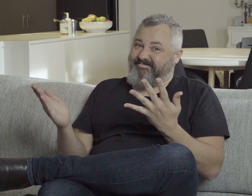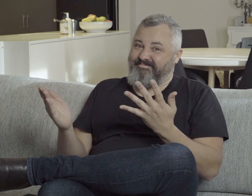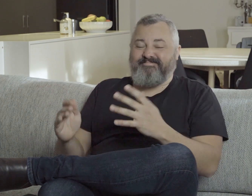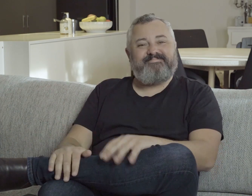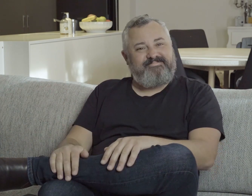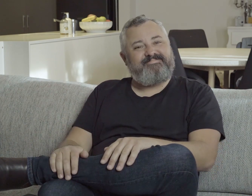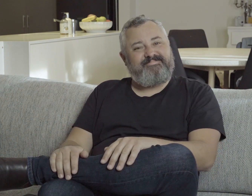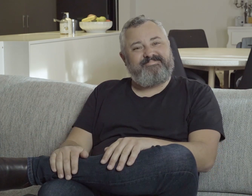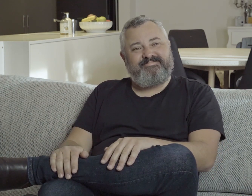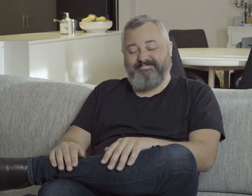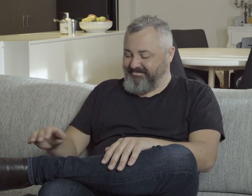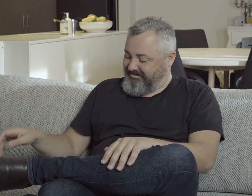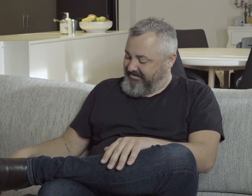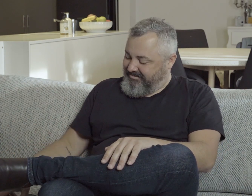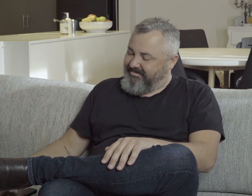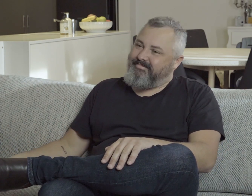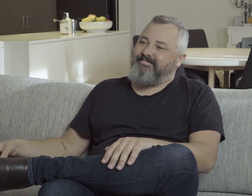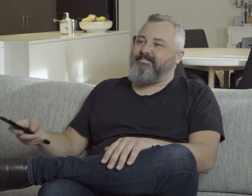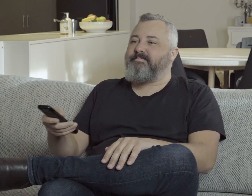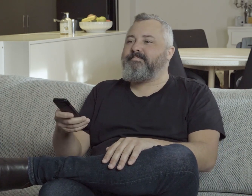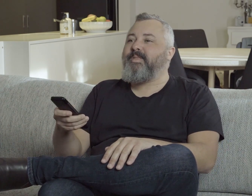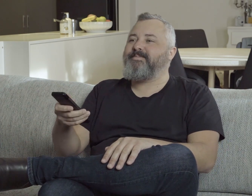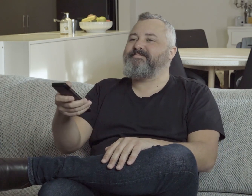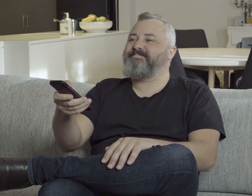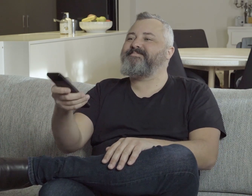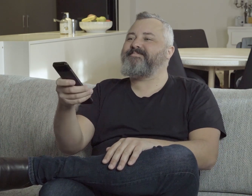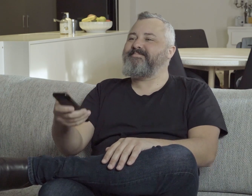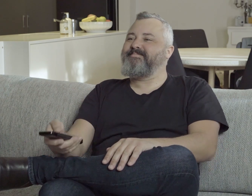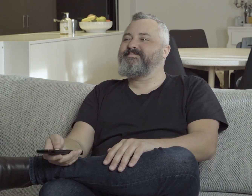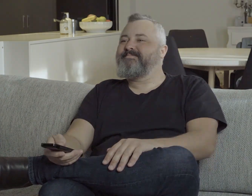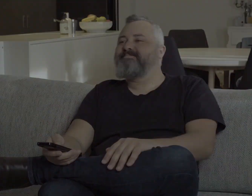Kayo Sport displays a combination of live sports and catalogs of past sports and replays.